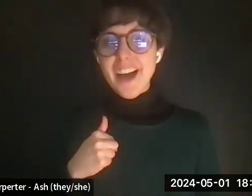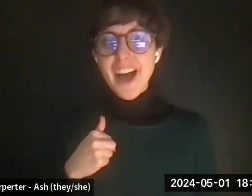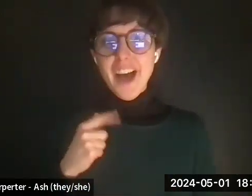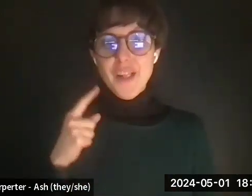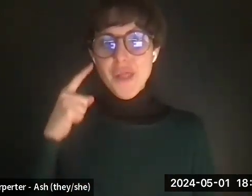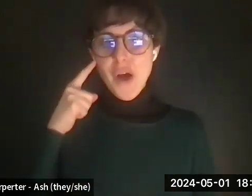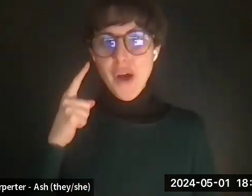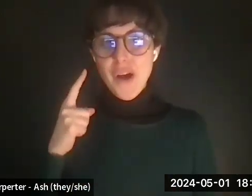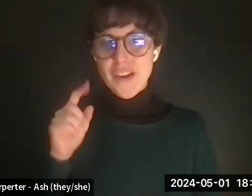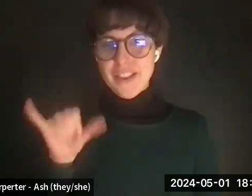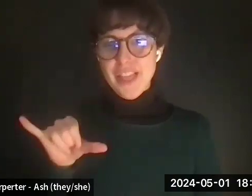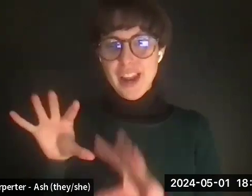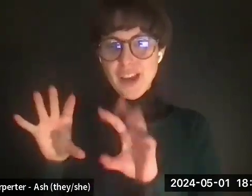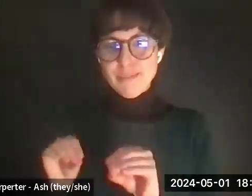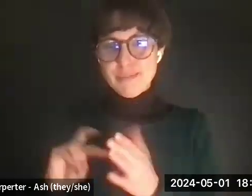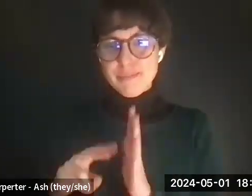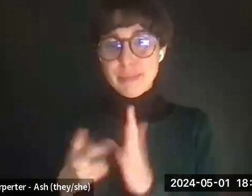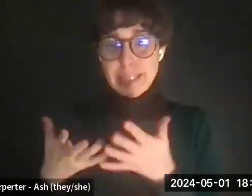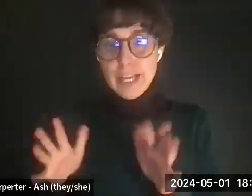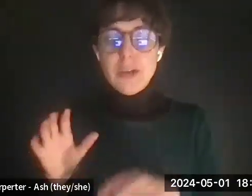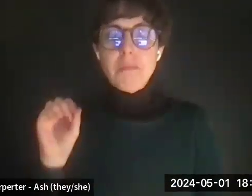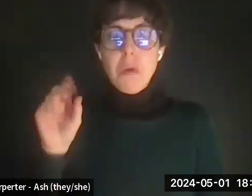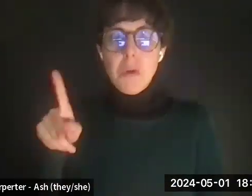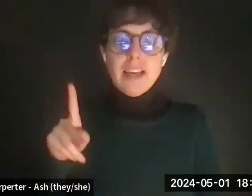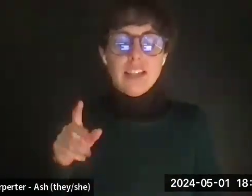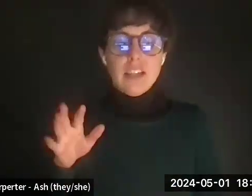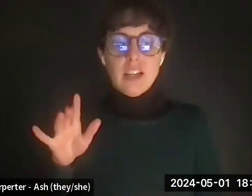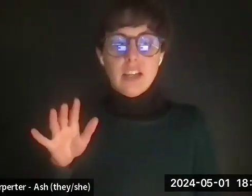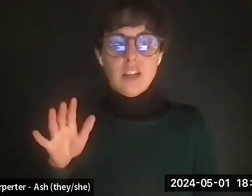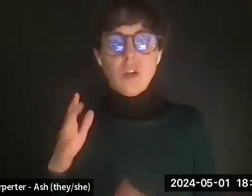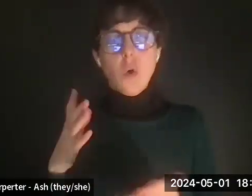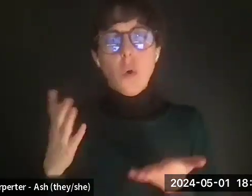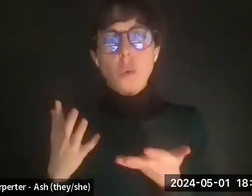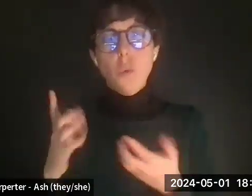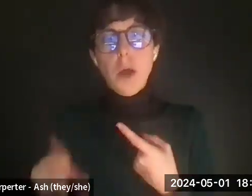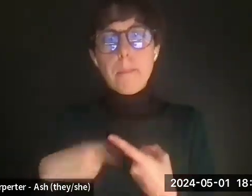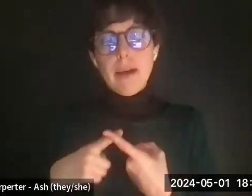What about on just knowing more about the testing portion of things